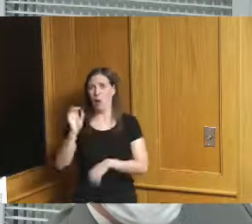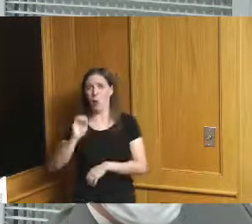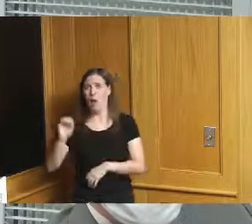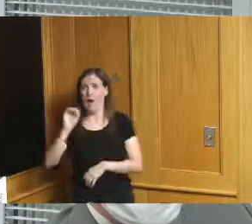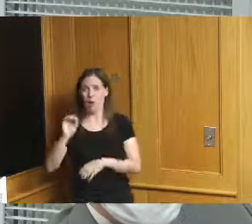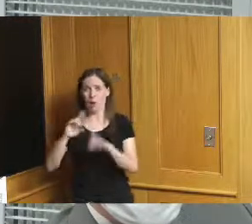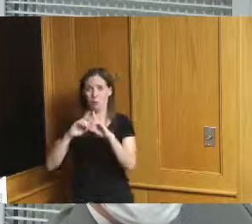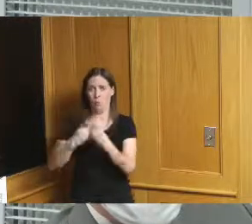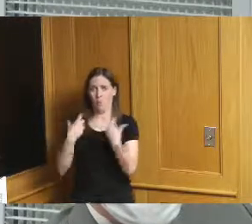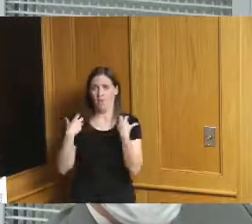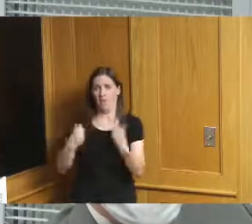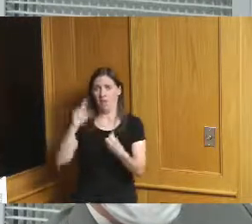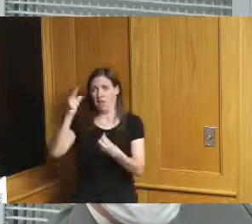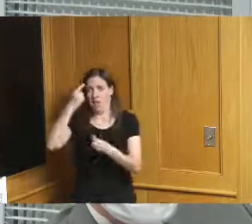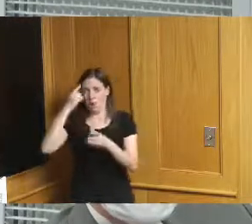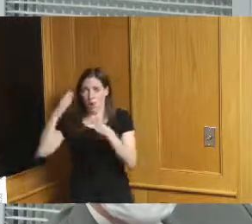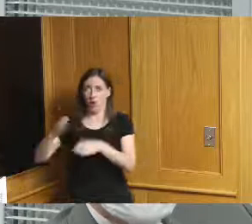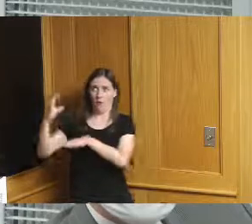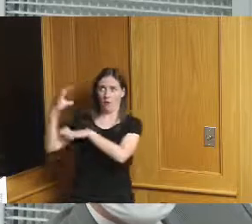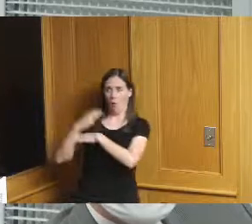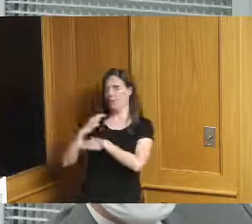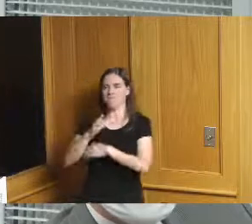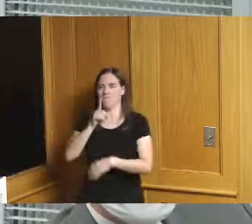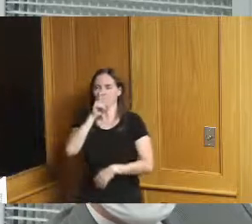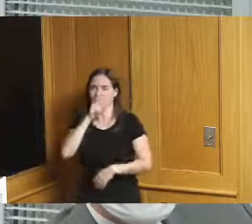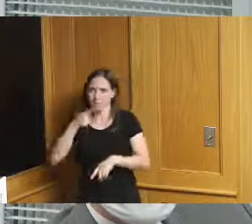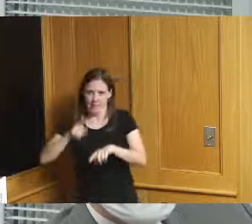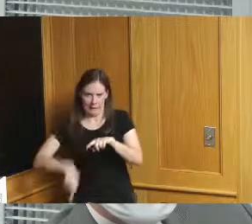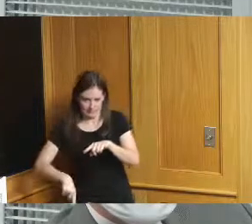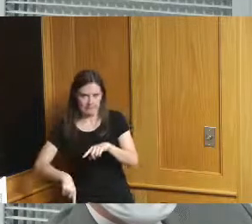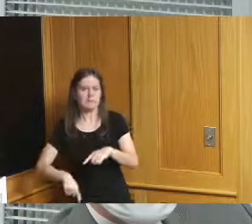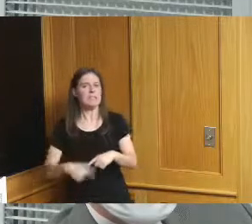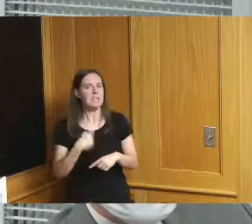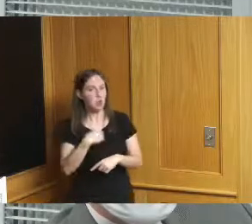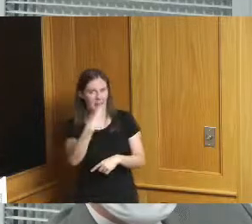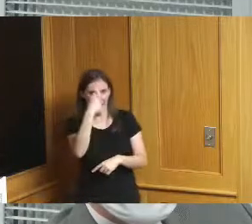and so in Ohio i would not anticipate any new mandates associated with masking